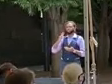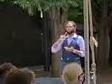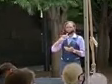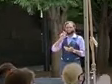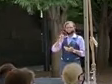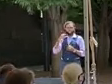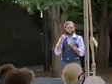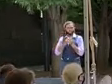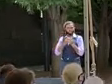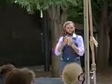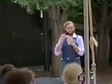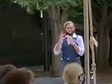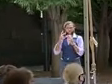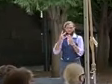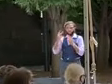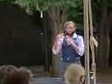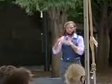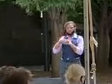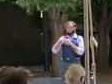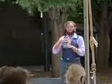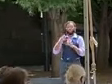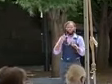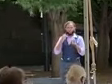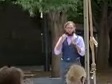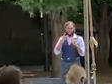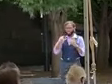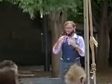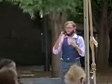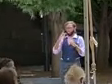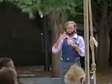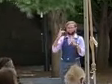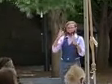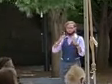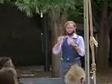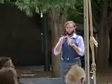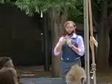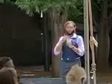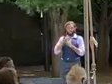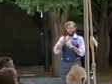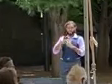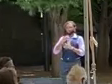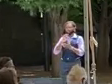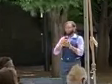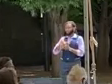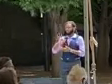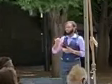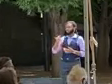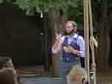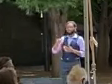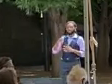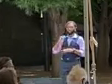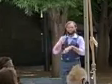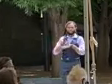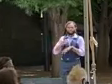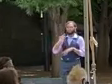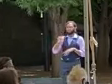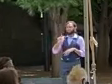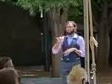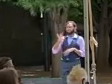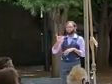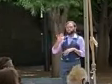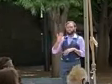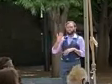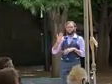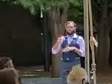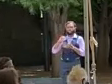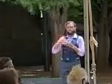Among many accomplishments he along with his wife, Judy, and his foundation established the Marjorie Kovler Center for Treatment of Survivors of Torture